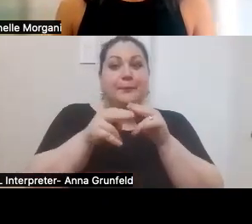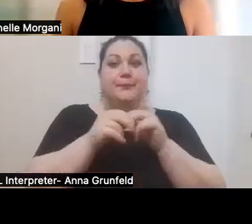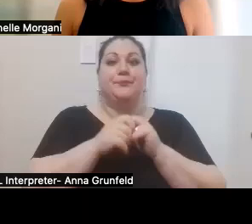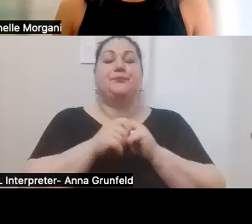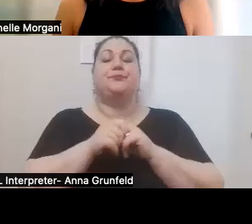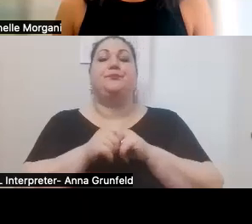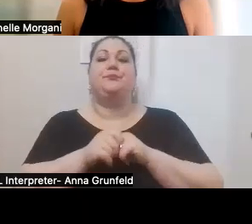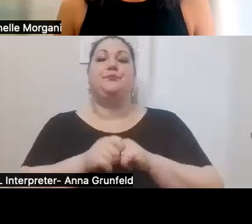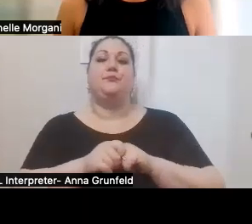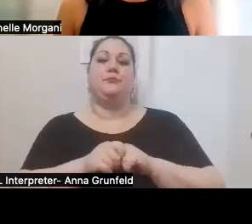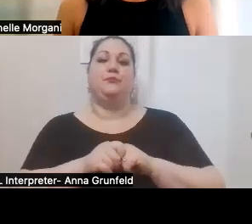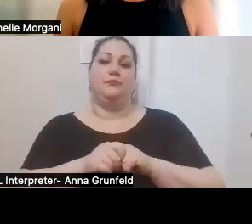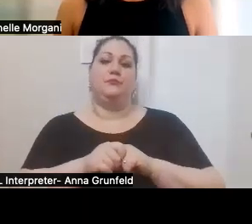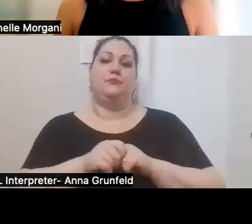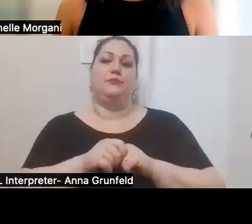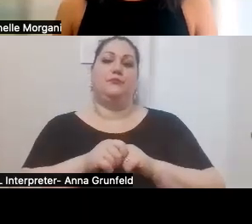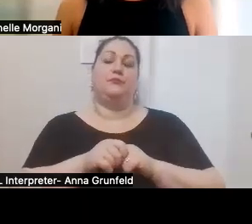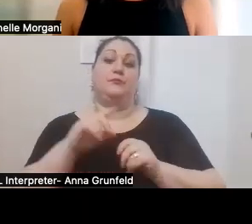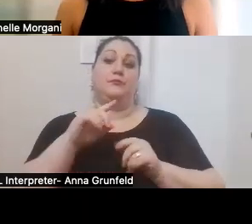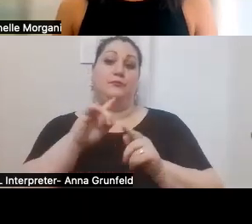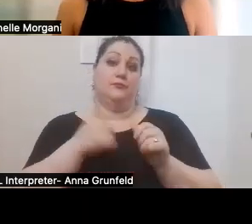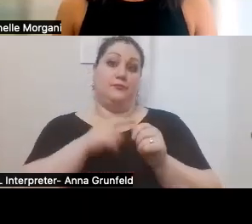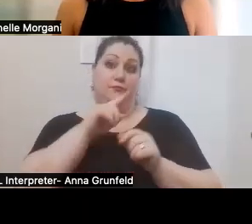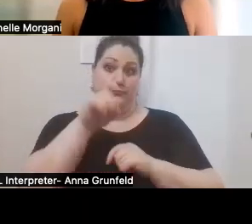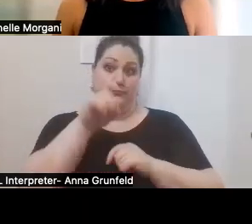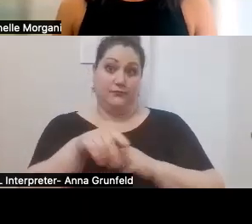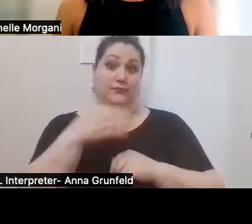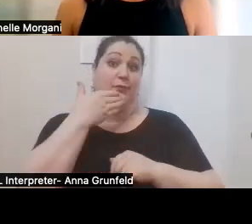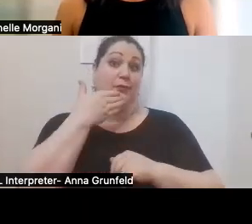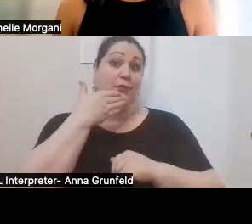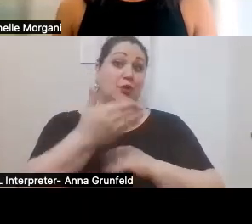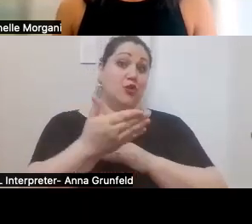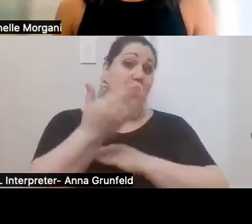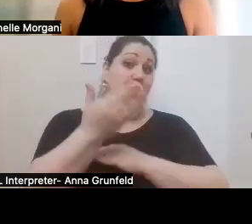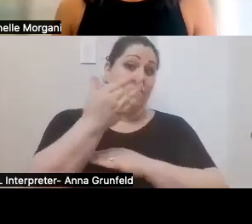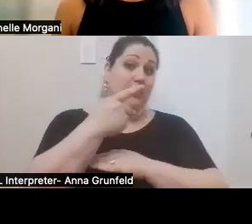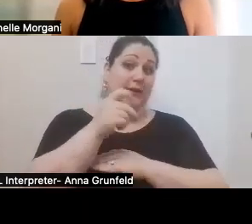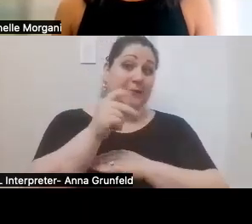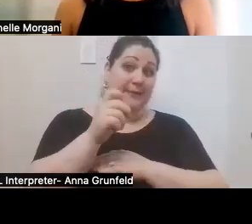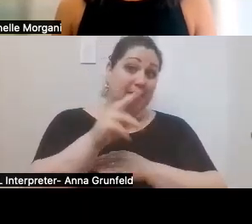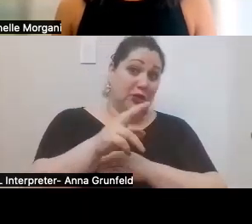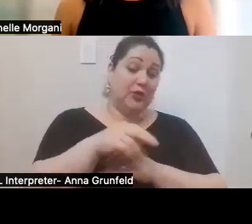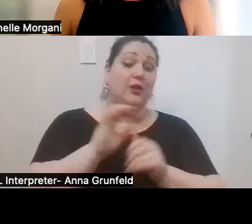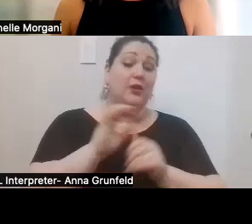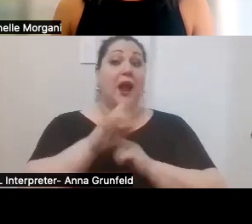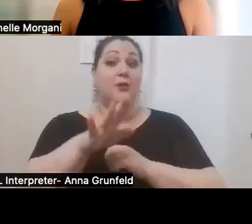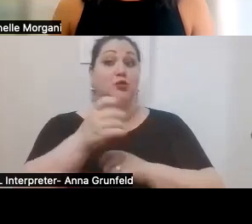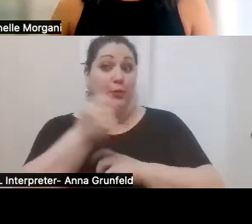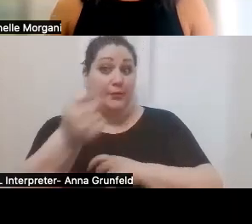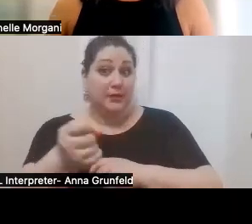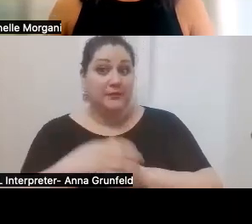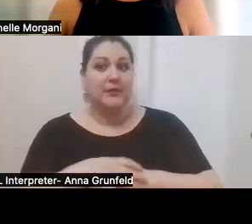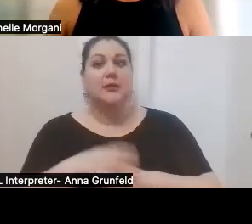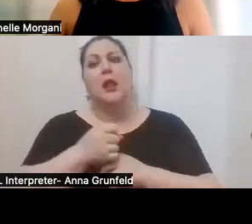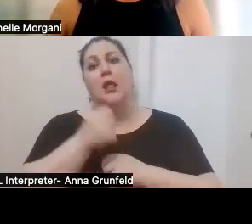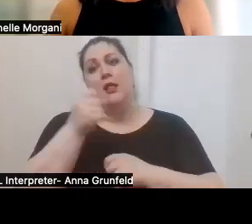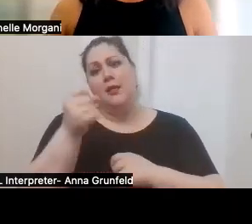So, question one is, Good morning, Peter, how is your placement going? Answer: placement is going pretty well.